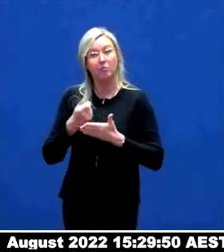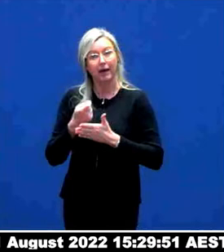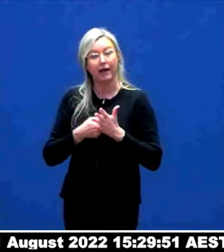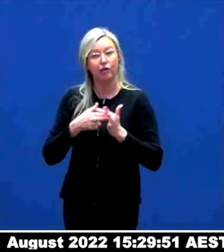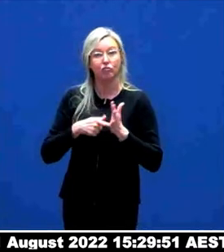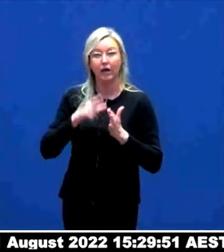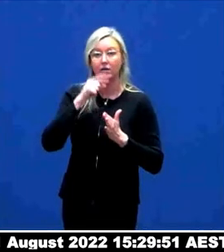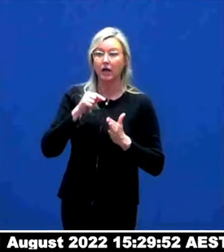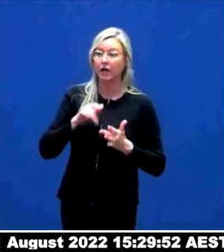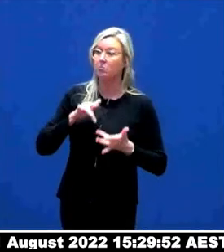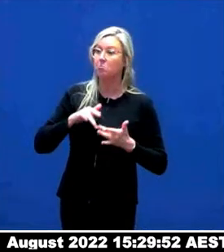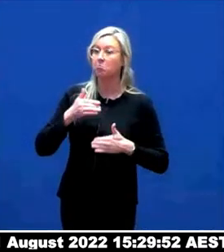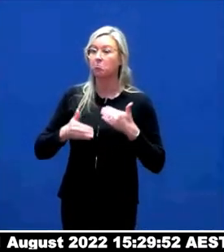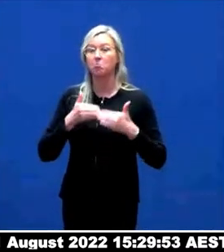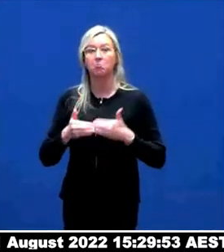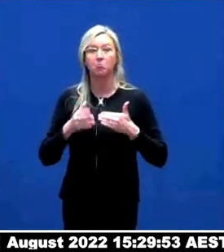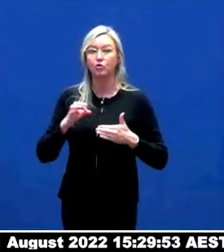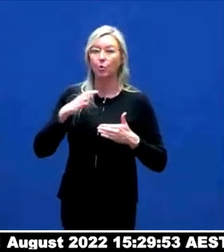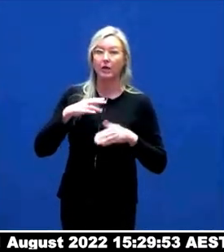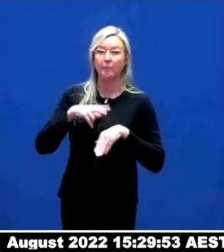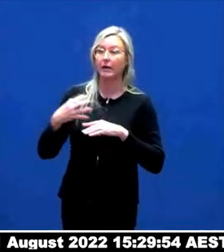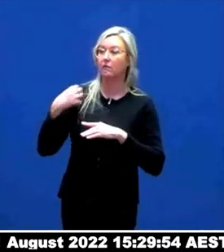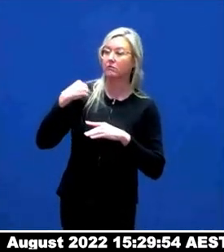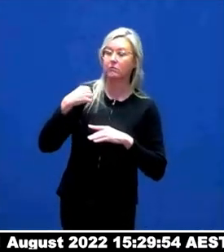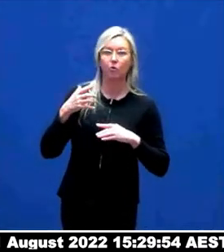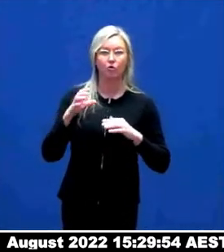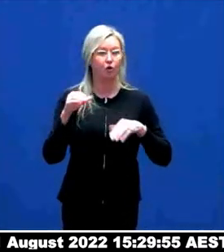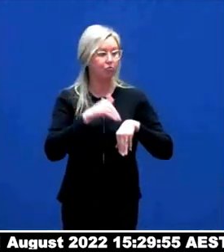the law or their neighbours and, you know, that's functional enough, isn't it?